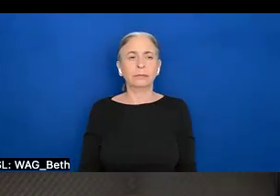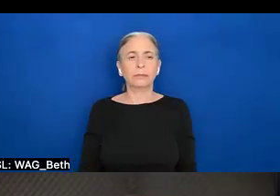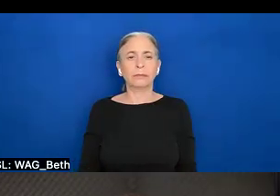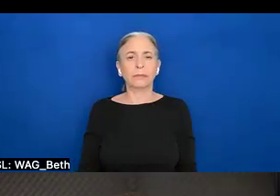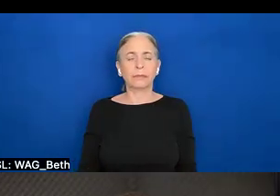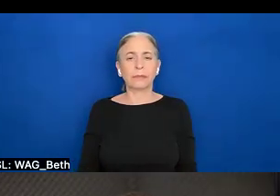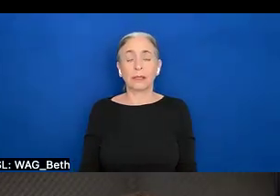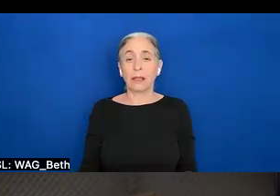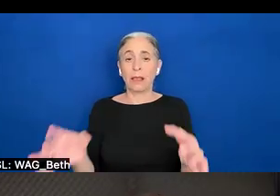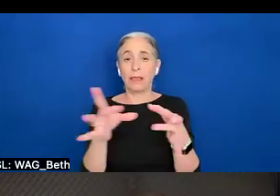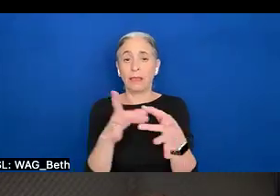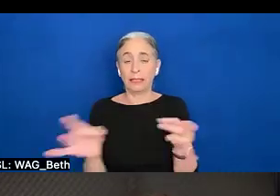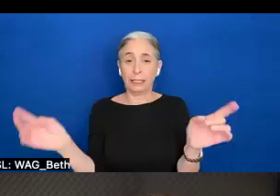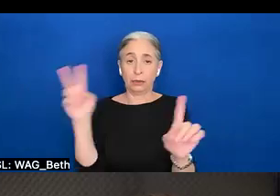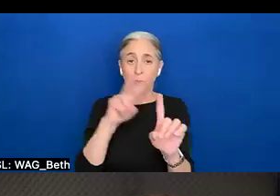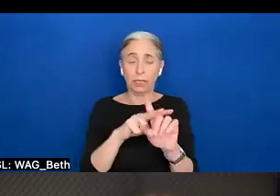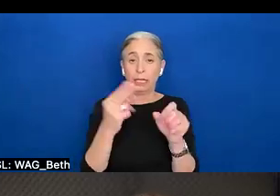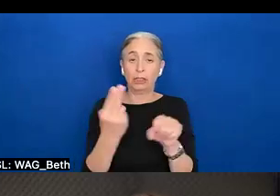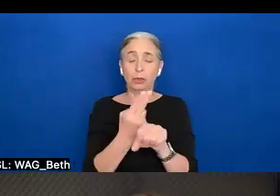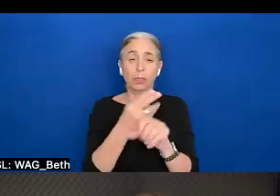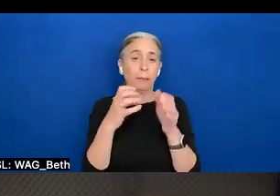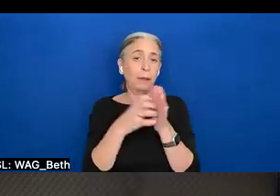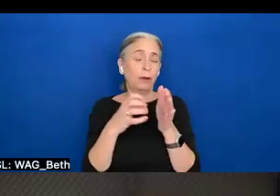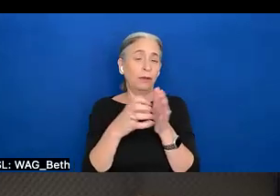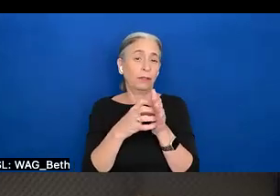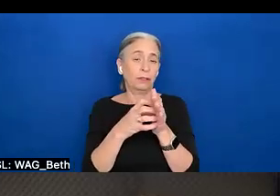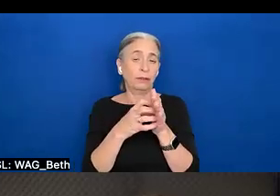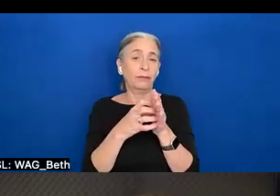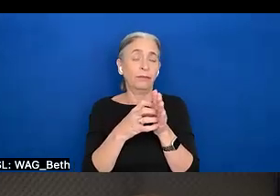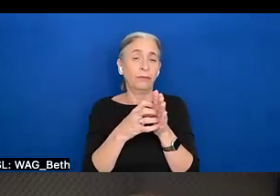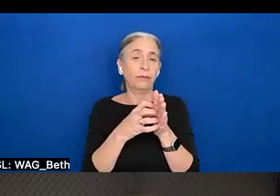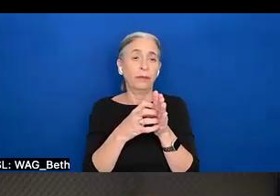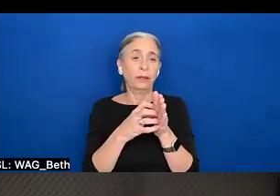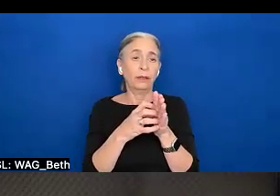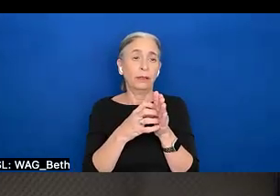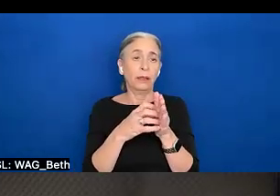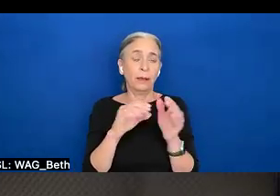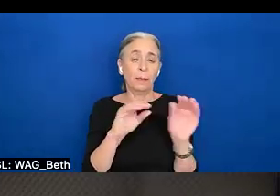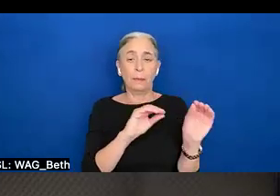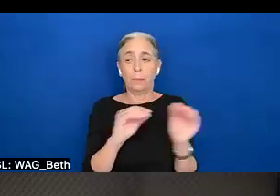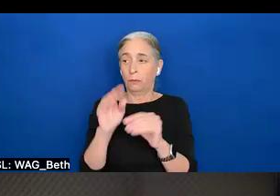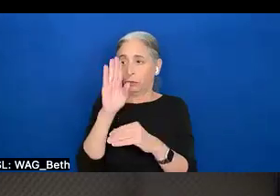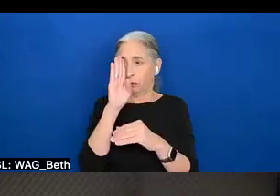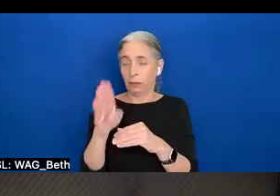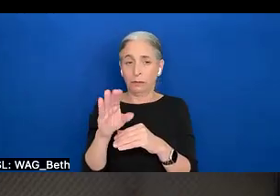So, if you assign to text using paragraph styles, move